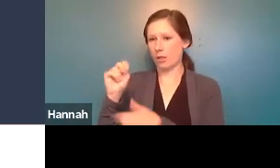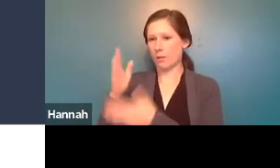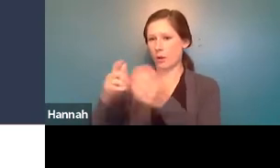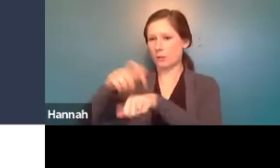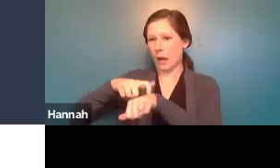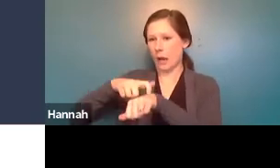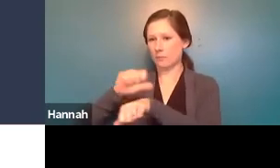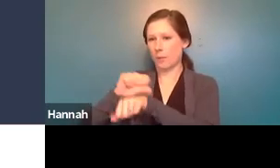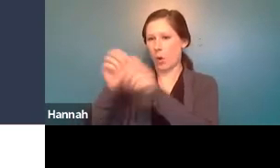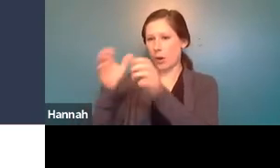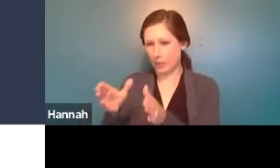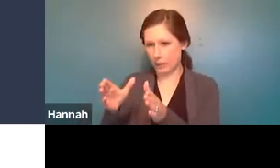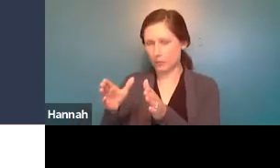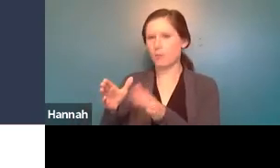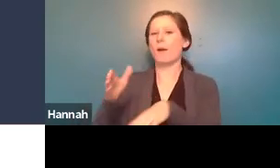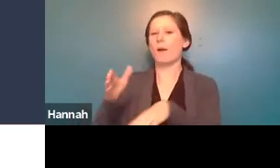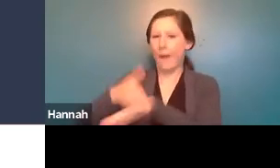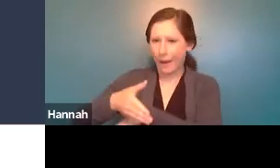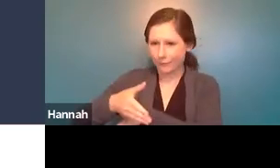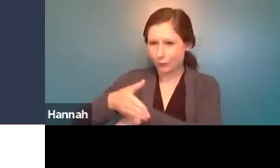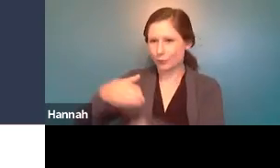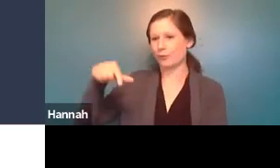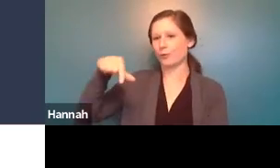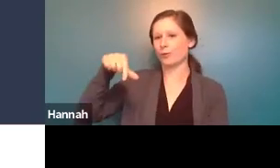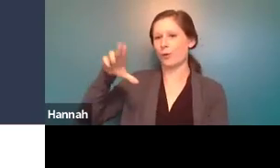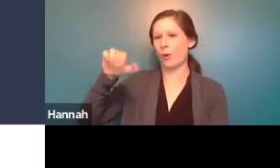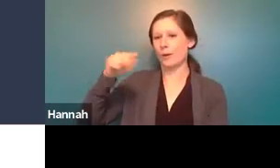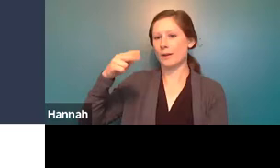quarantine. So all of our Pre-K teachers are in it are Early